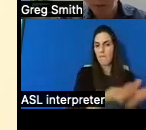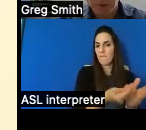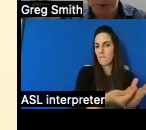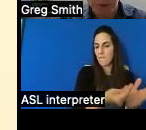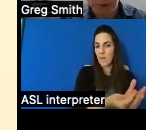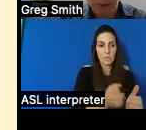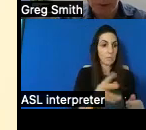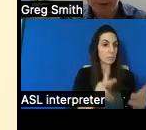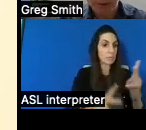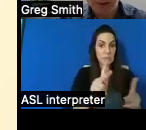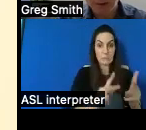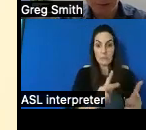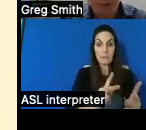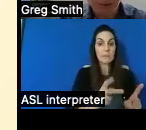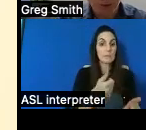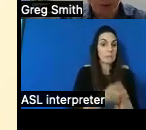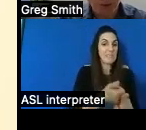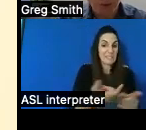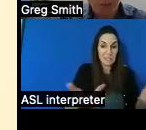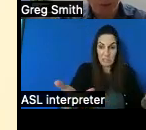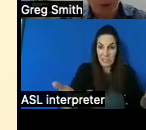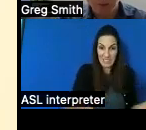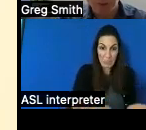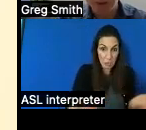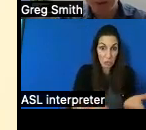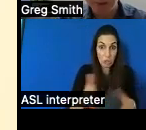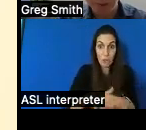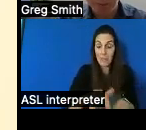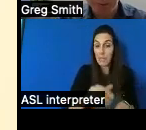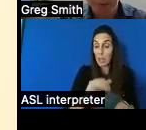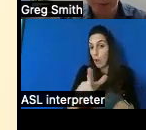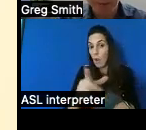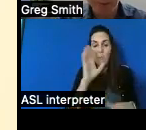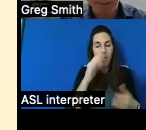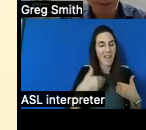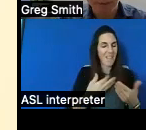who are here on this call who have a financial plan I think probably are are ahead ahead of the